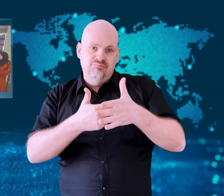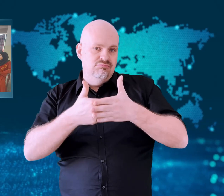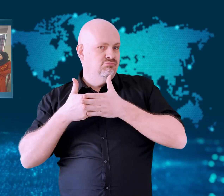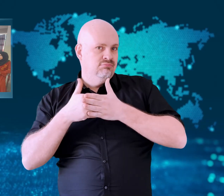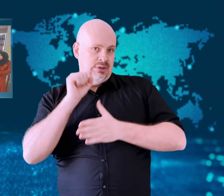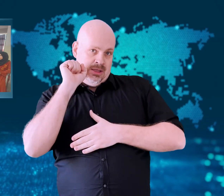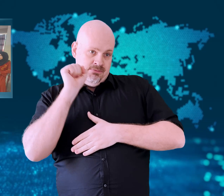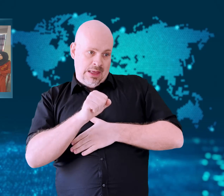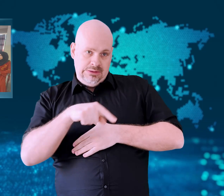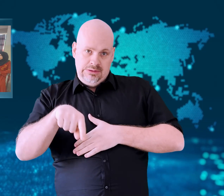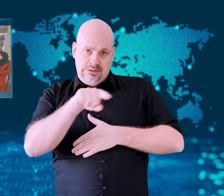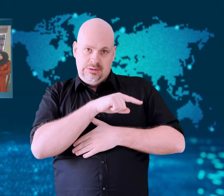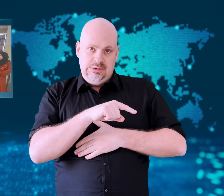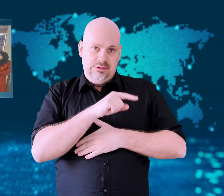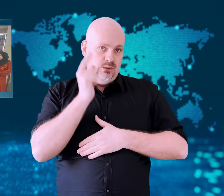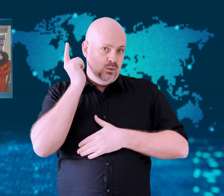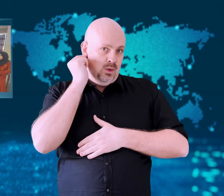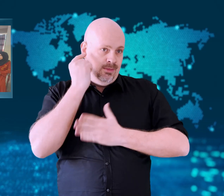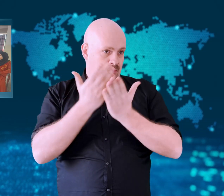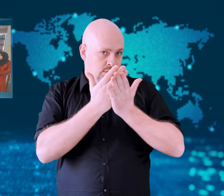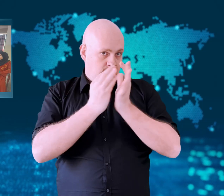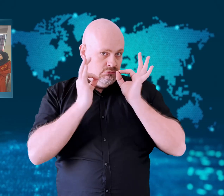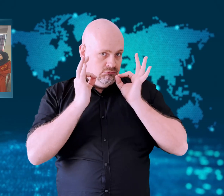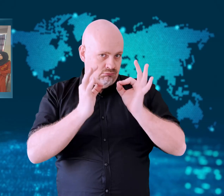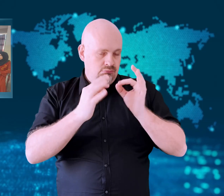receive more foreign aid.